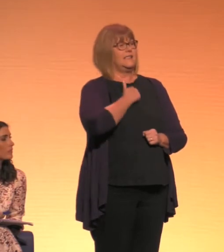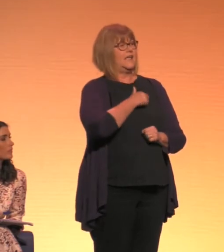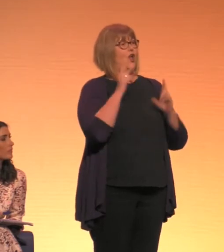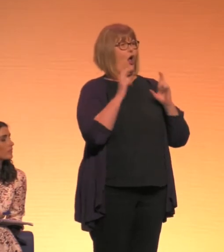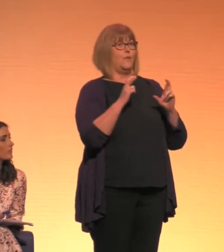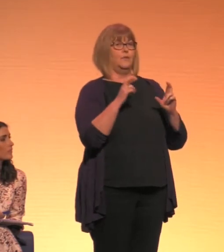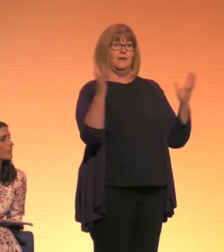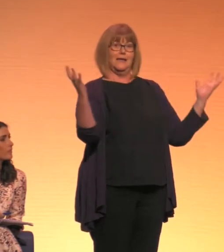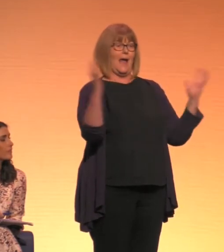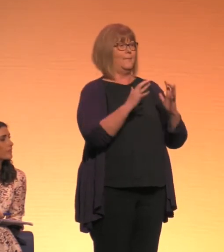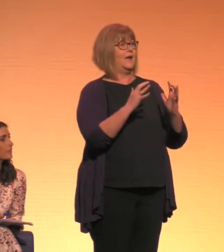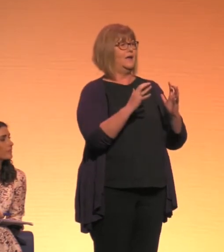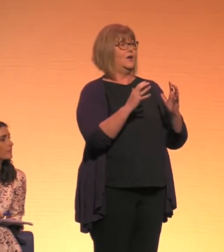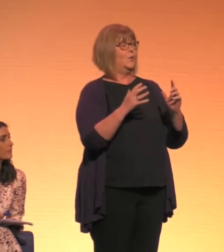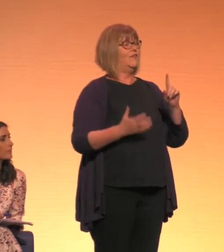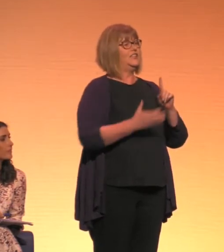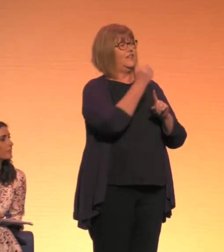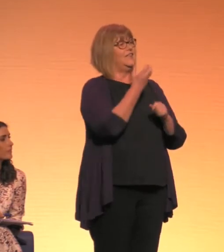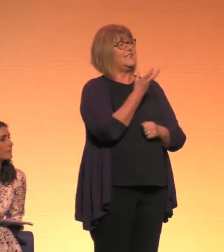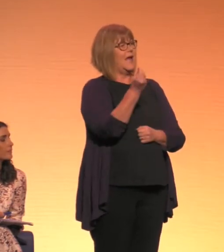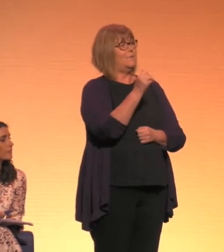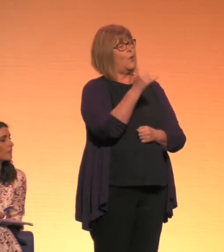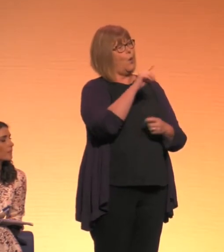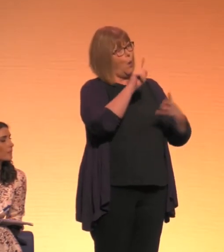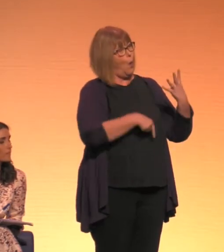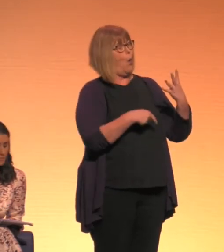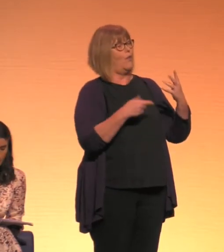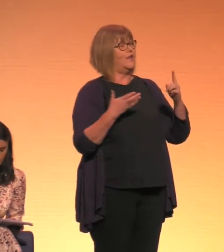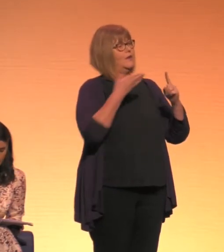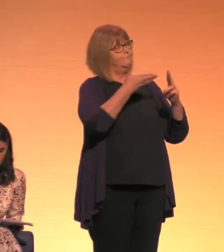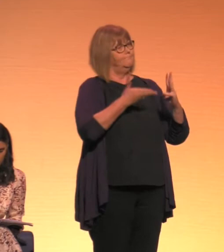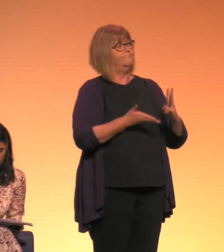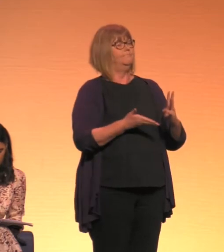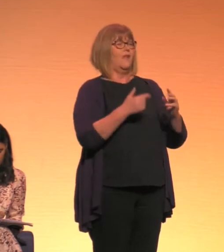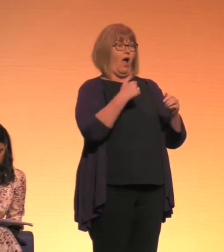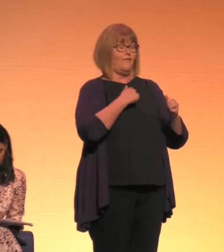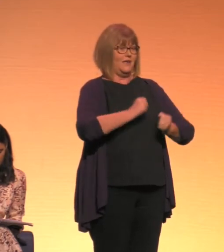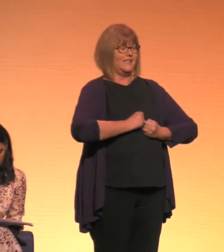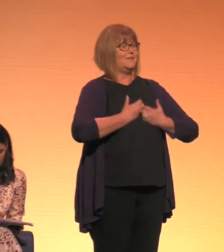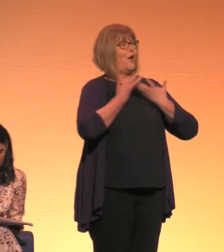you have achieved some or all of these objectives yourself. I have been inspired. I have been re-energized.